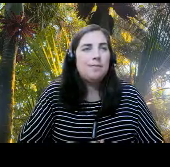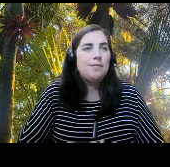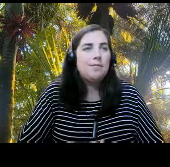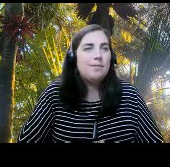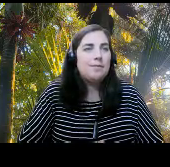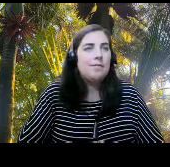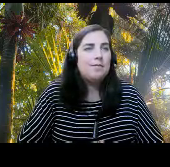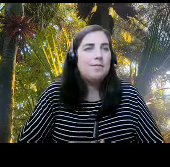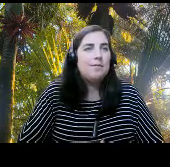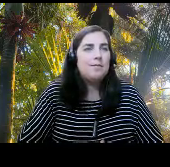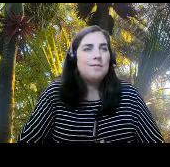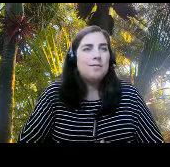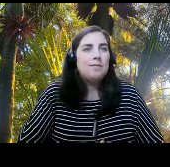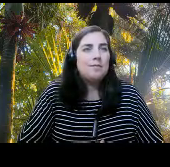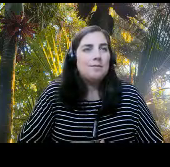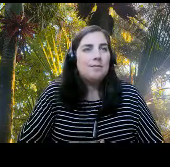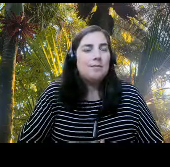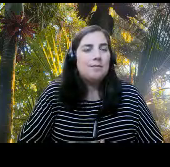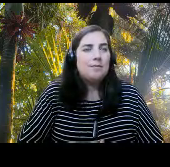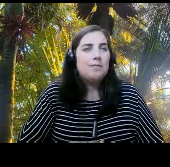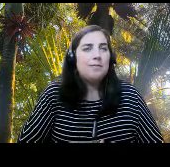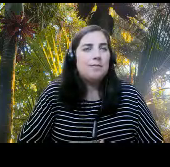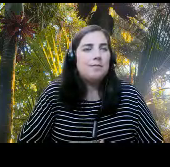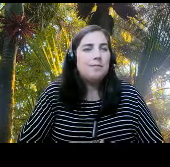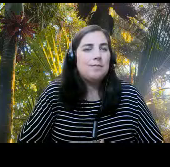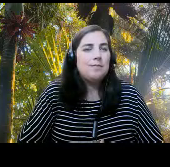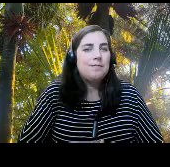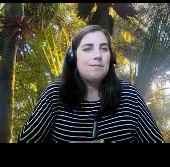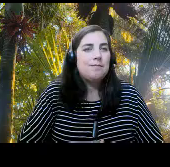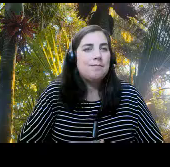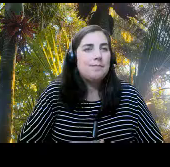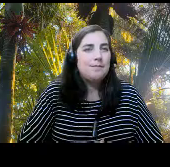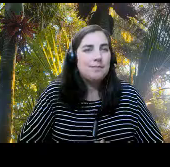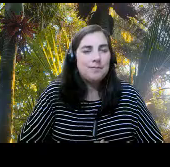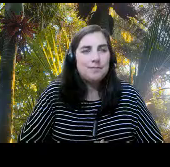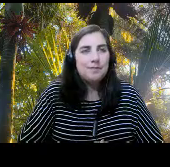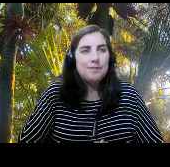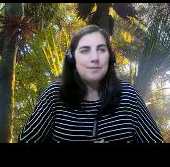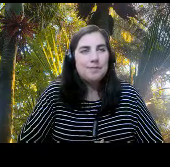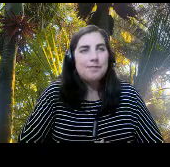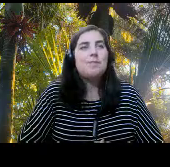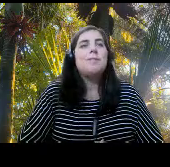I also would like to add that I mentioned that we produced a design guide that we